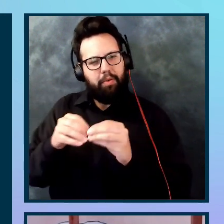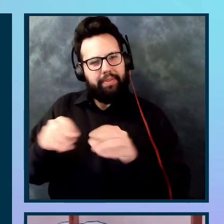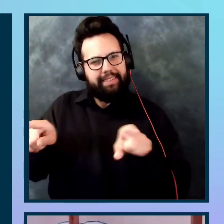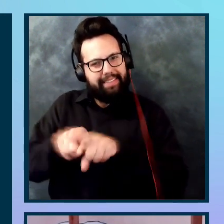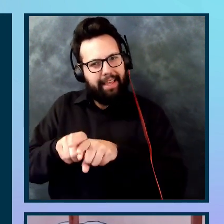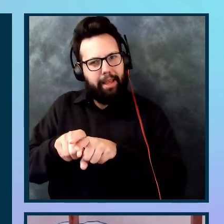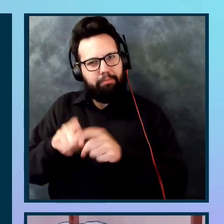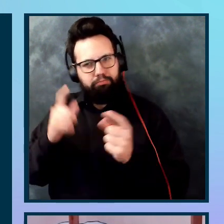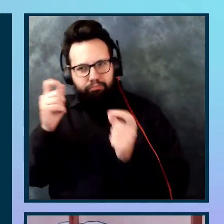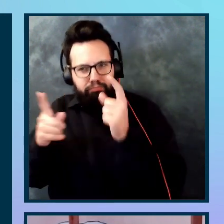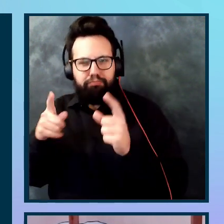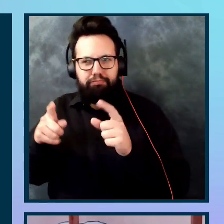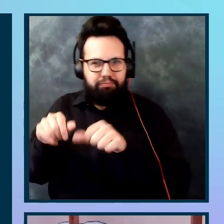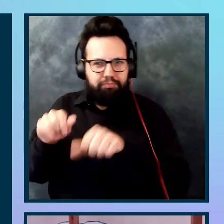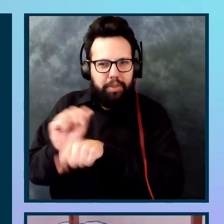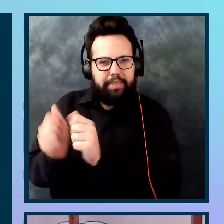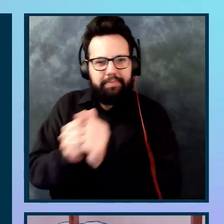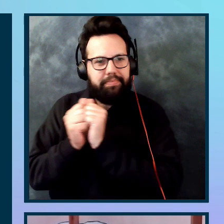so let's take a look at one of these acceptance criteria,